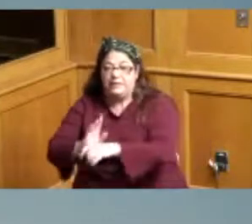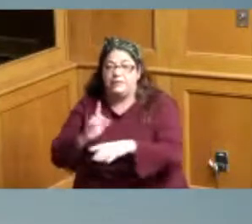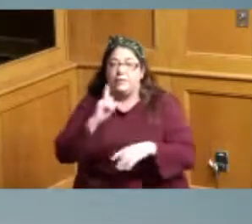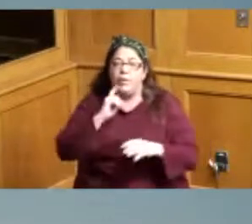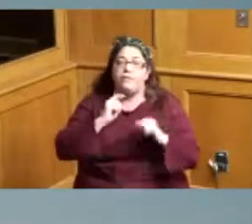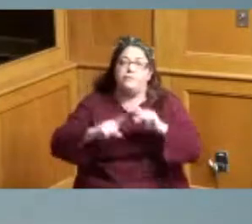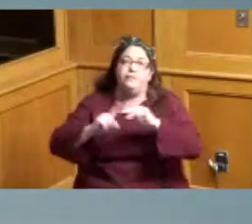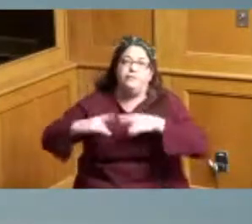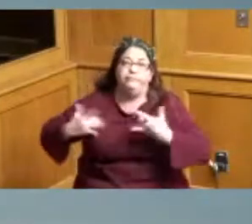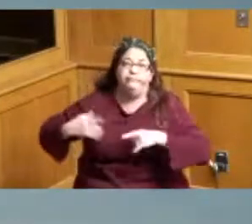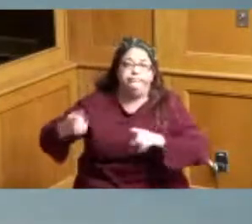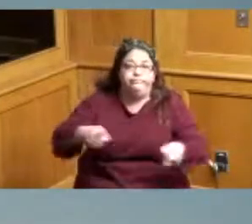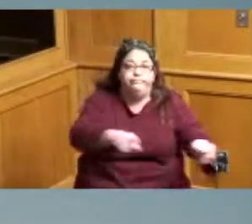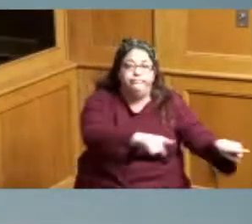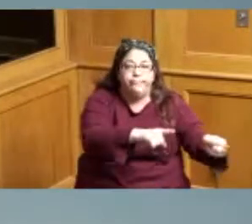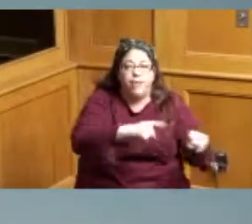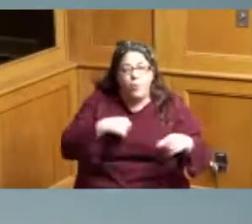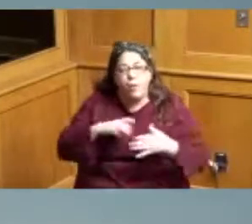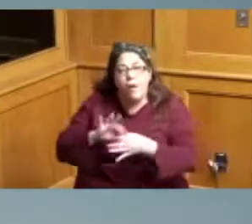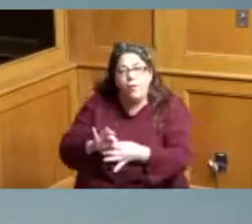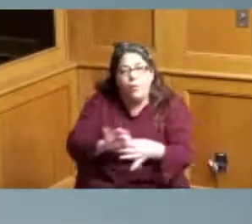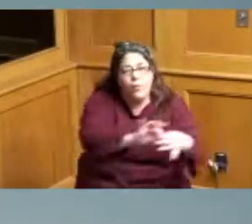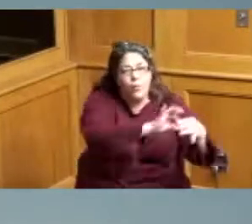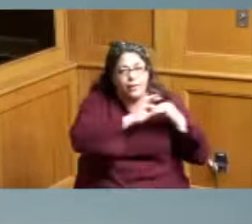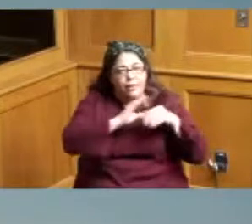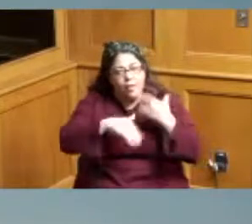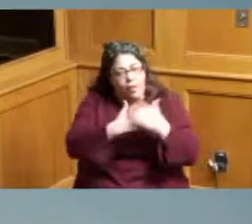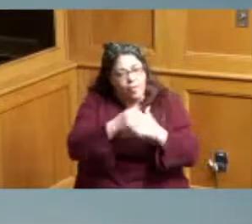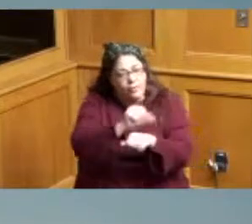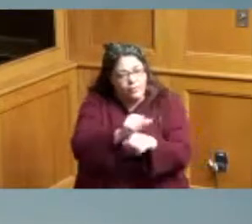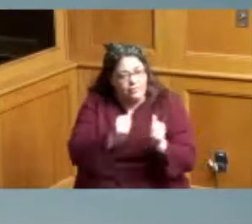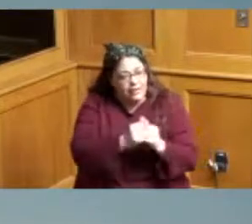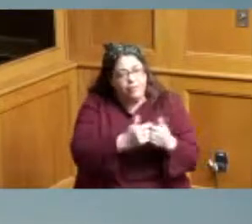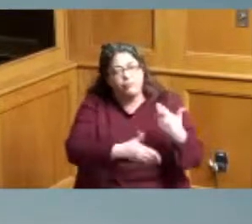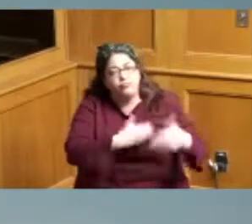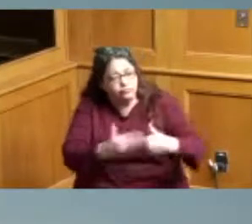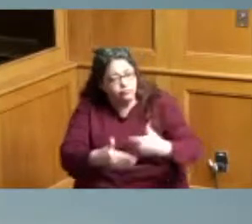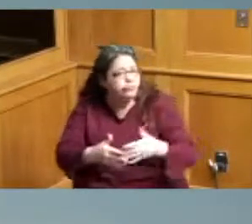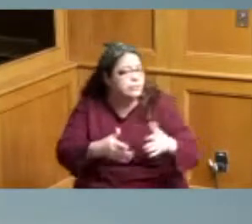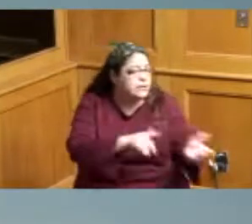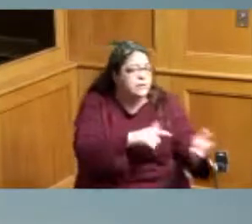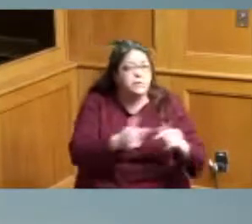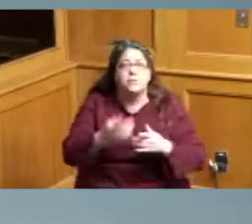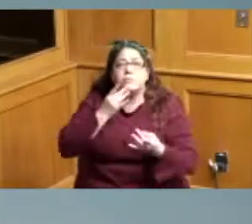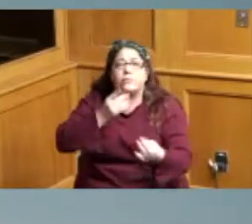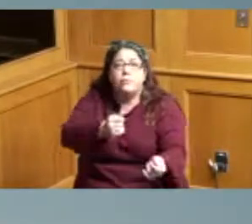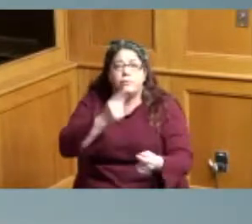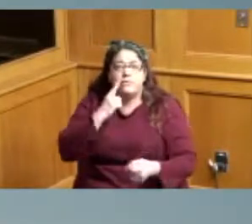about making sure that we're coordinating this from an event perspective on the the entire for